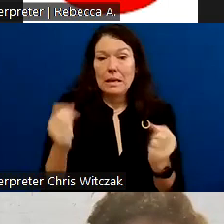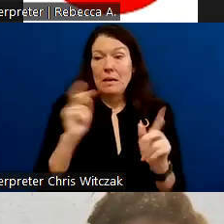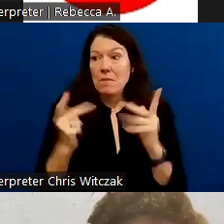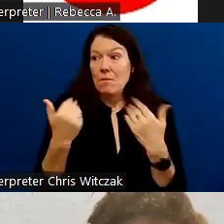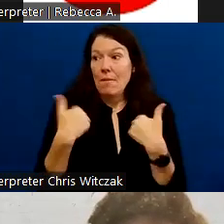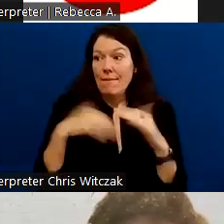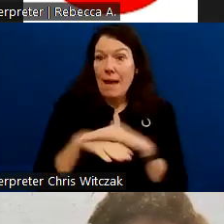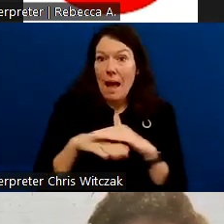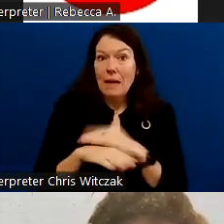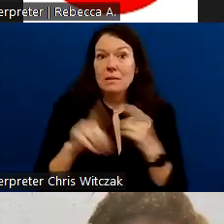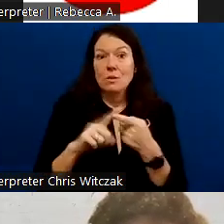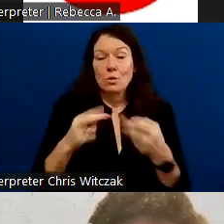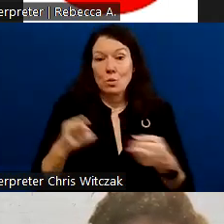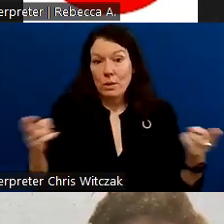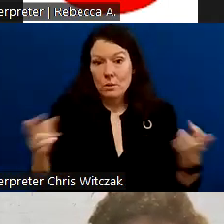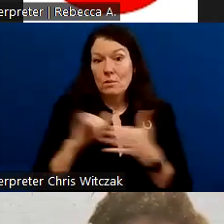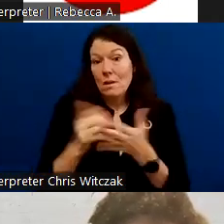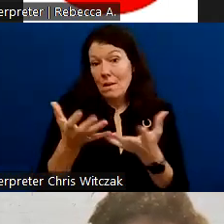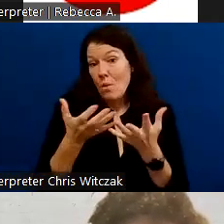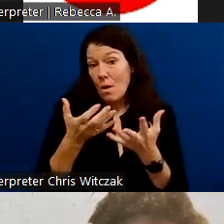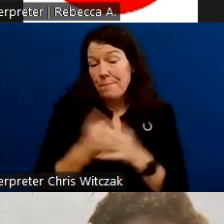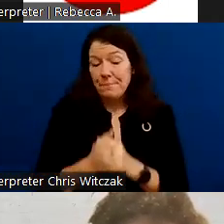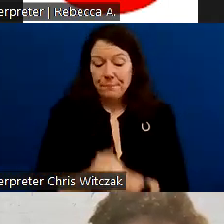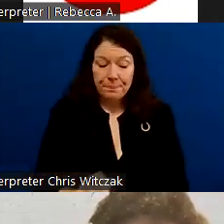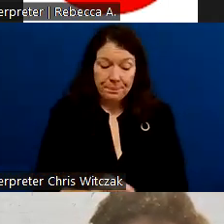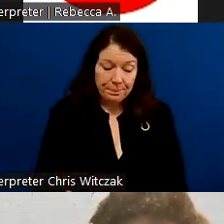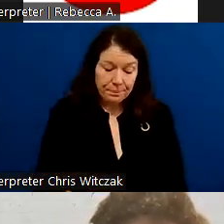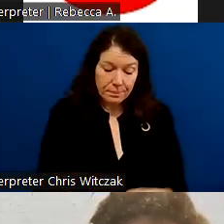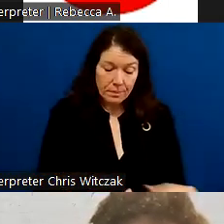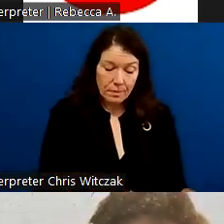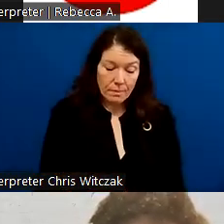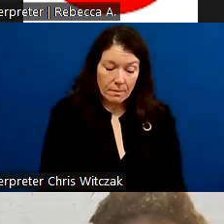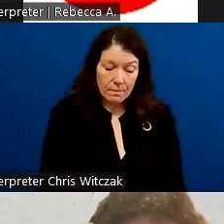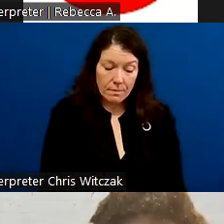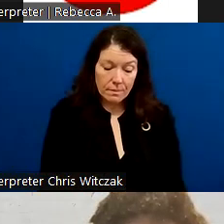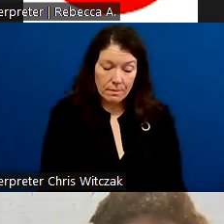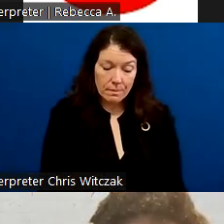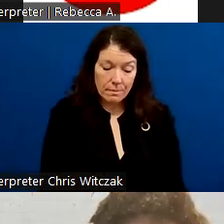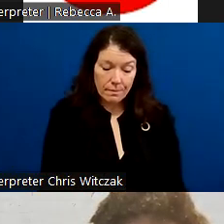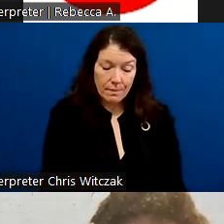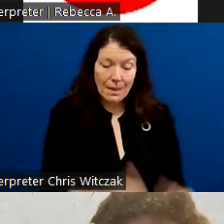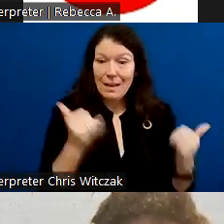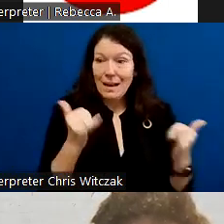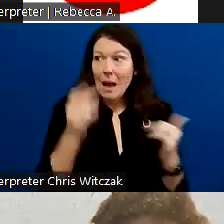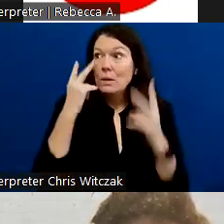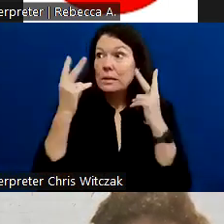the resources that they'd like to access and so we now see a lot of Public Health agencies